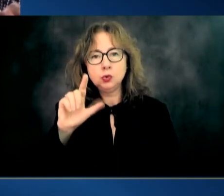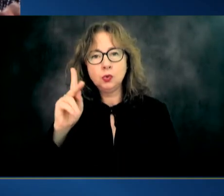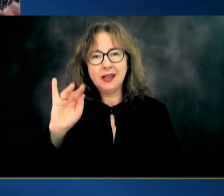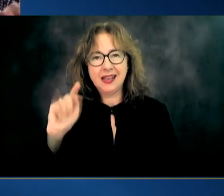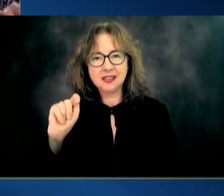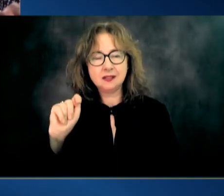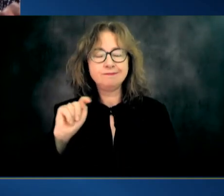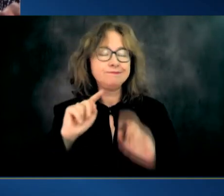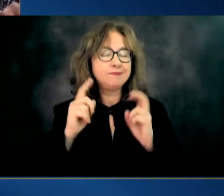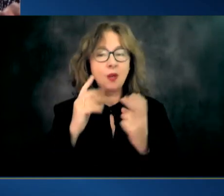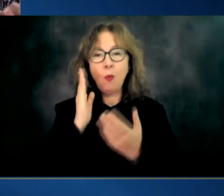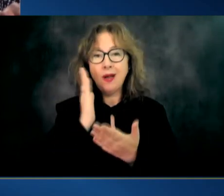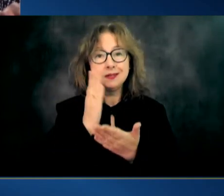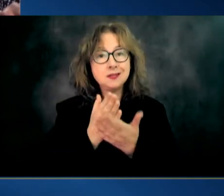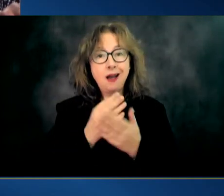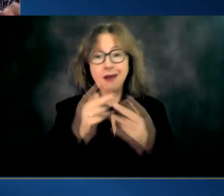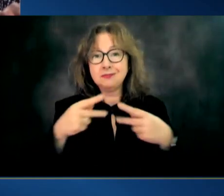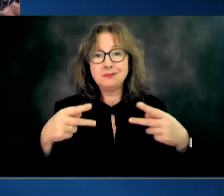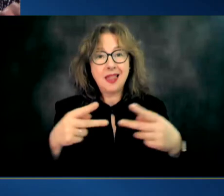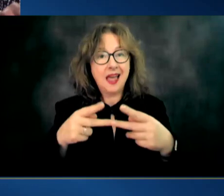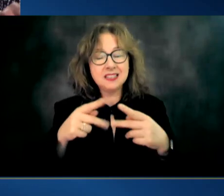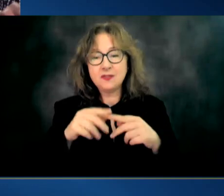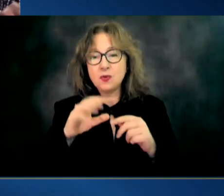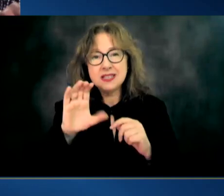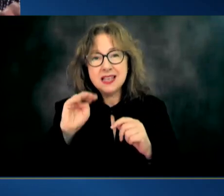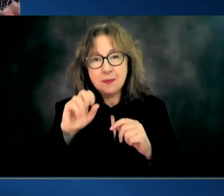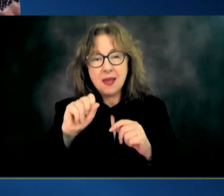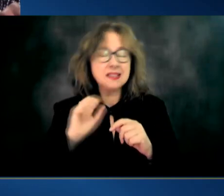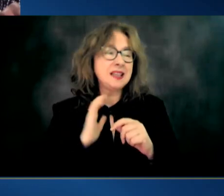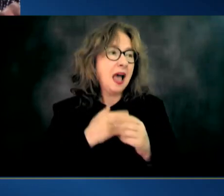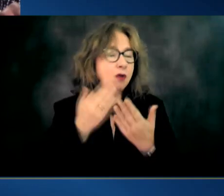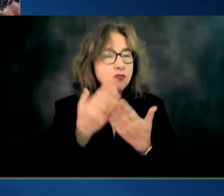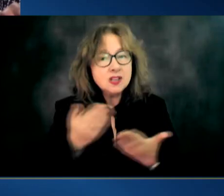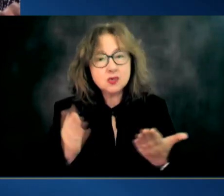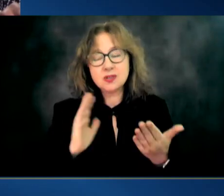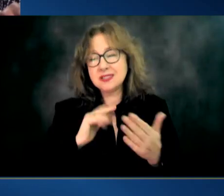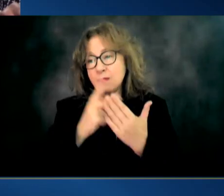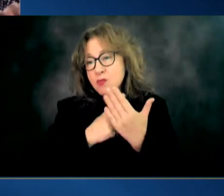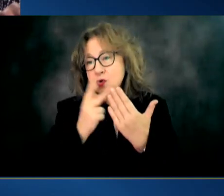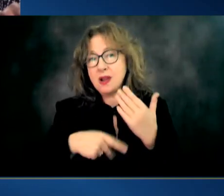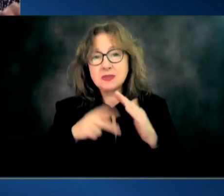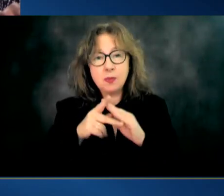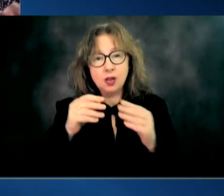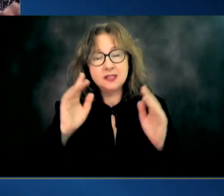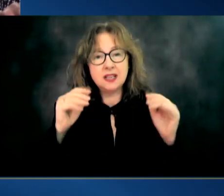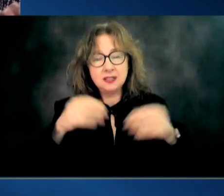for the array of CMS resources and programs and policies, including billing and payment,